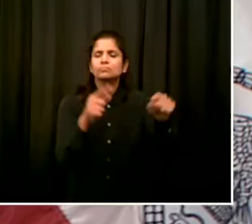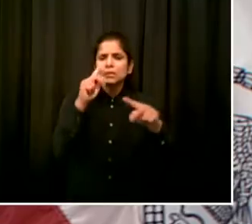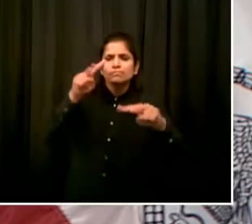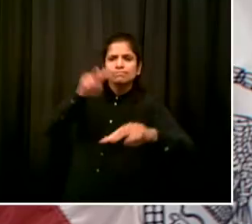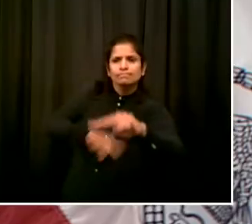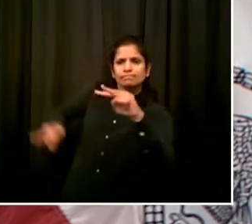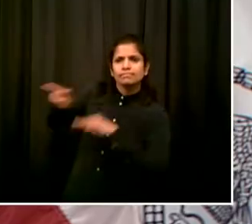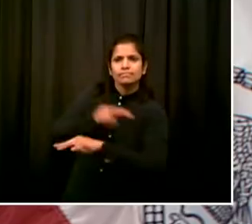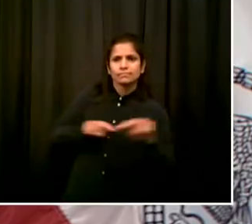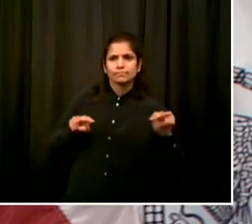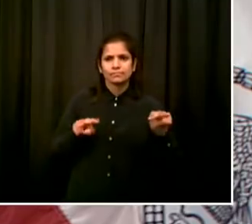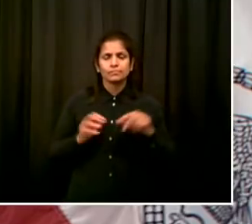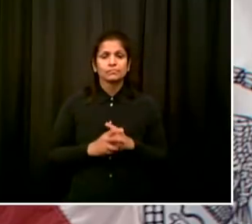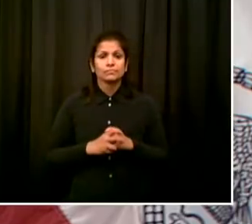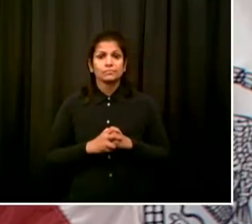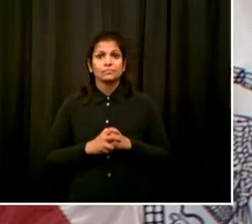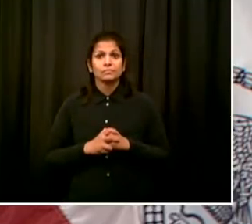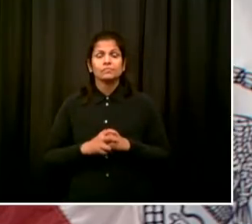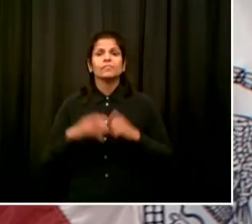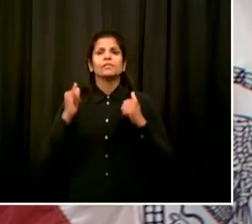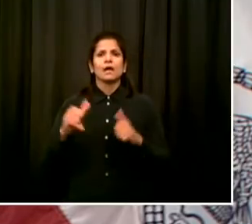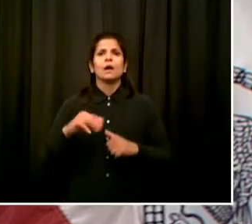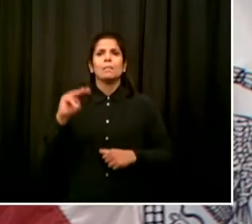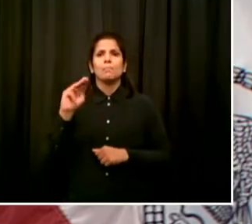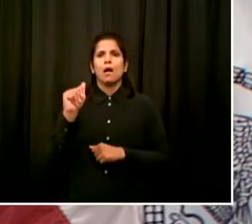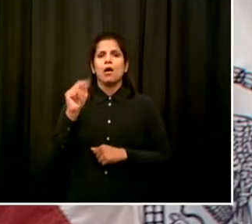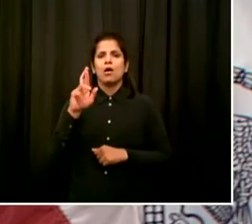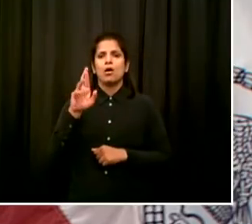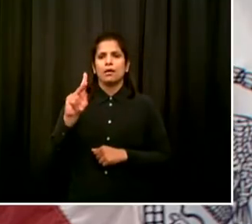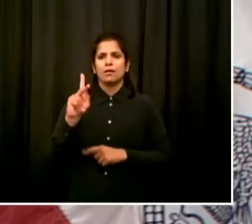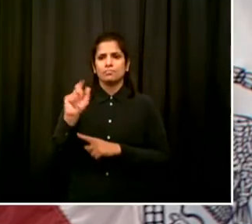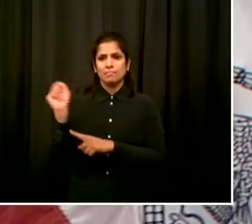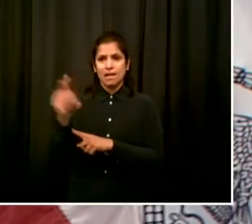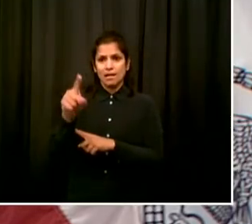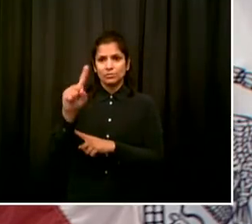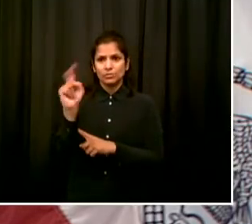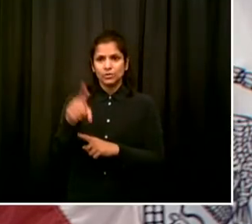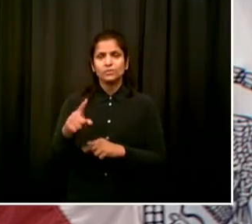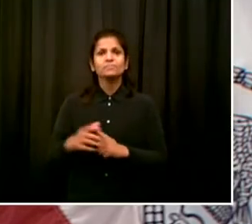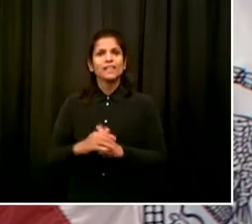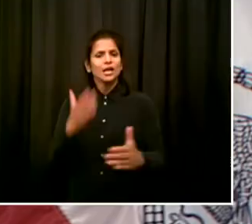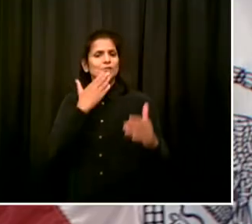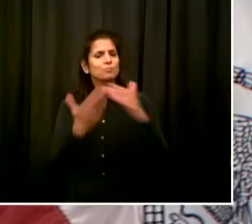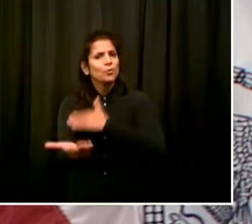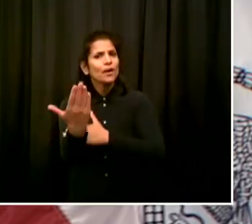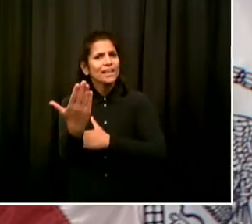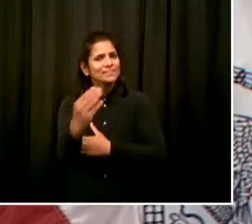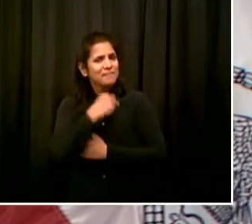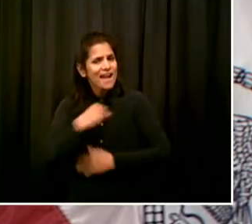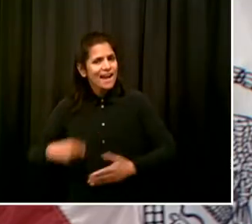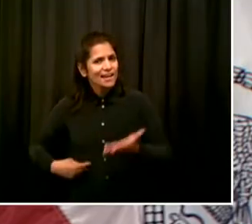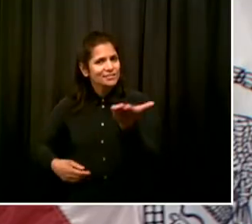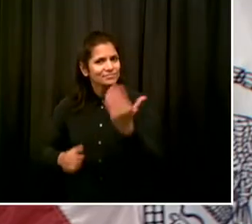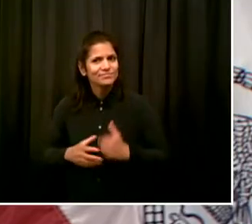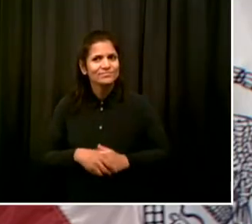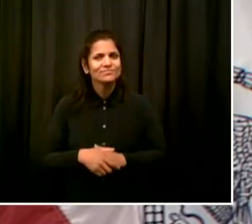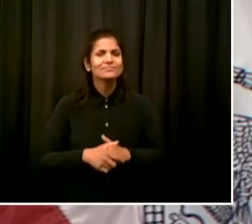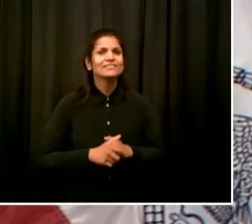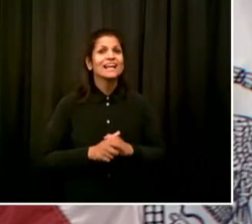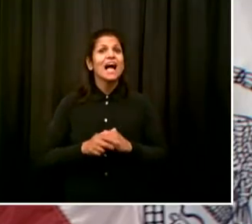THE NEXT S I MARK CORLLRE FROM CNN. GOOD MORNING EVERYBODY .